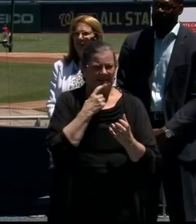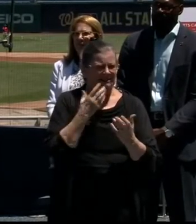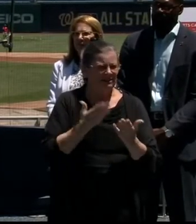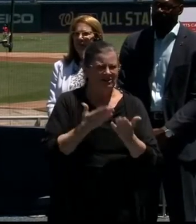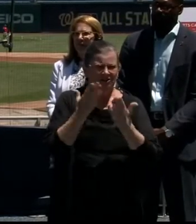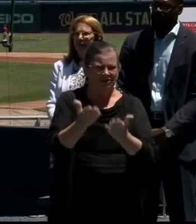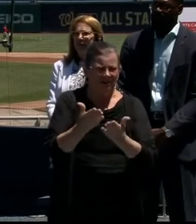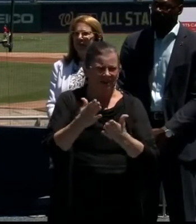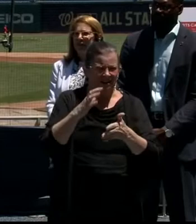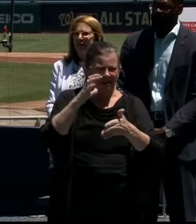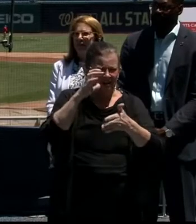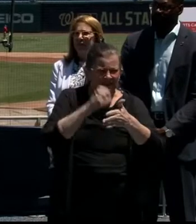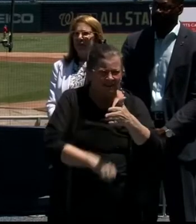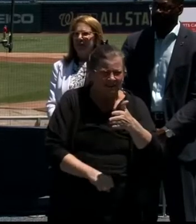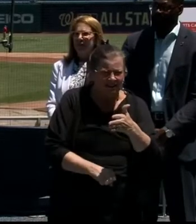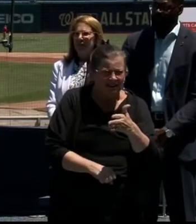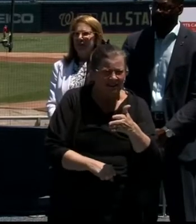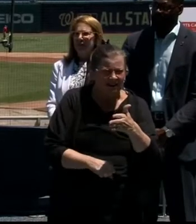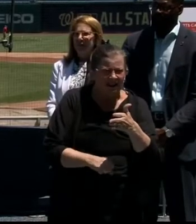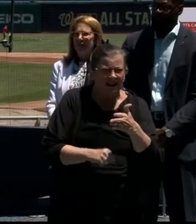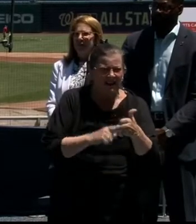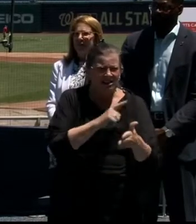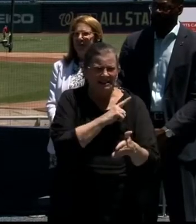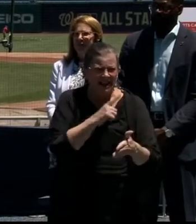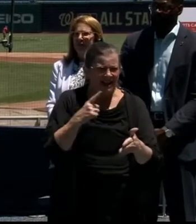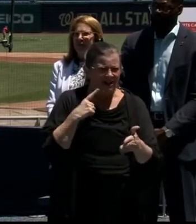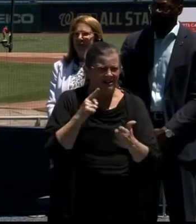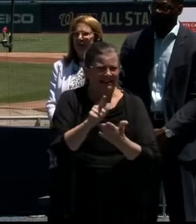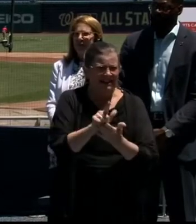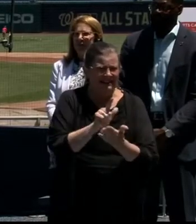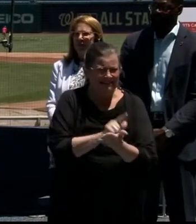I DO NOT SUPPORT INITIATIVE 77, SO I LOOK FORWARD